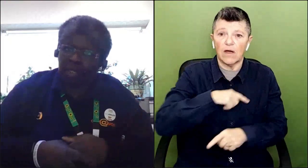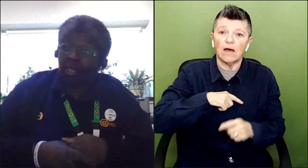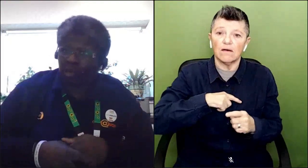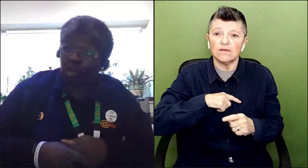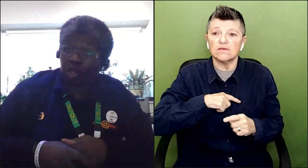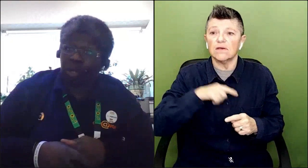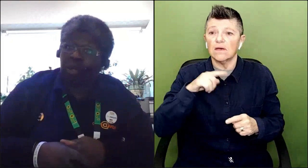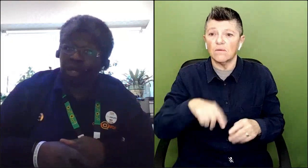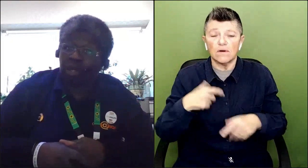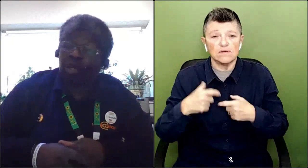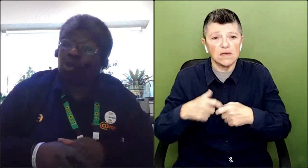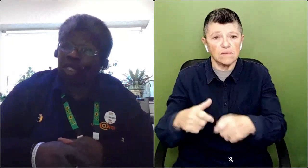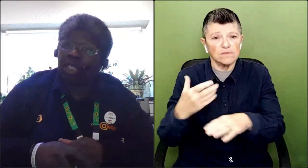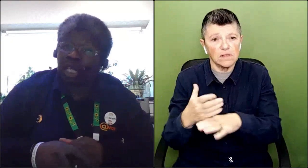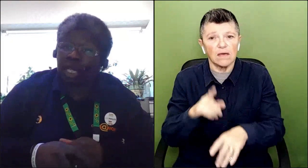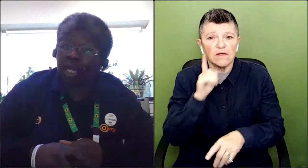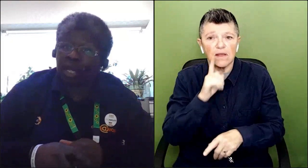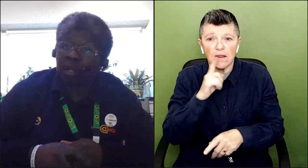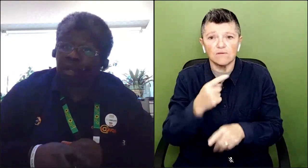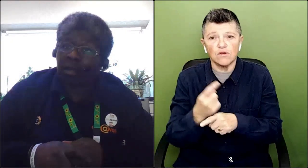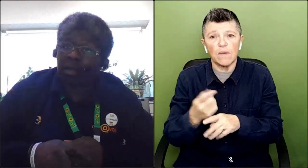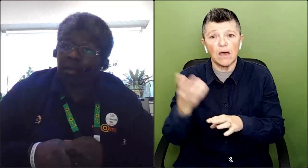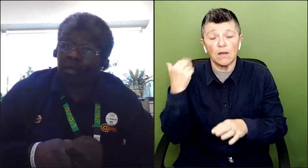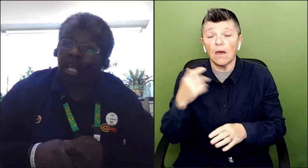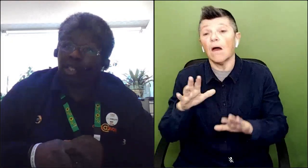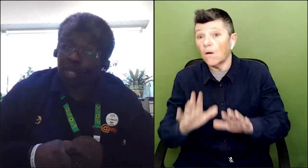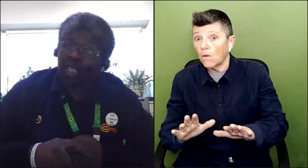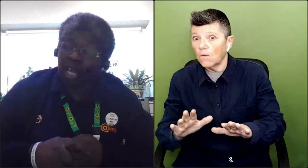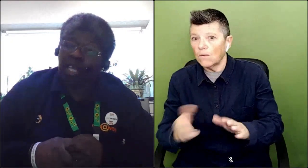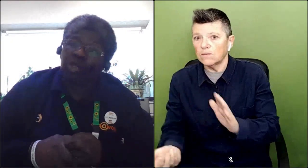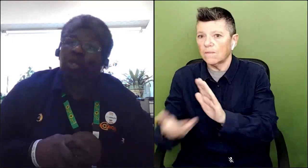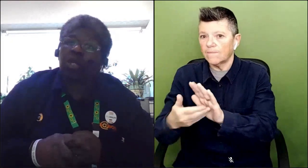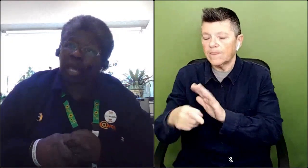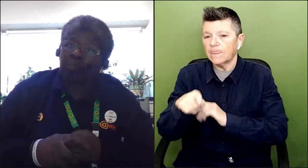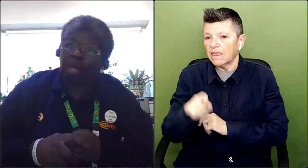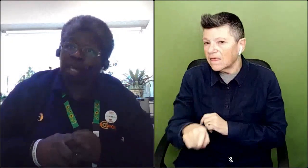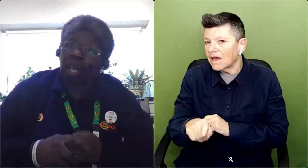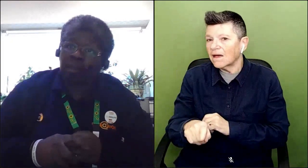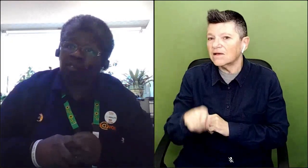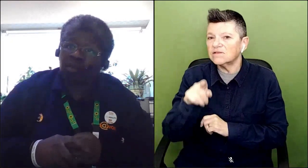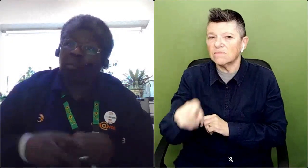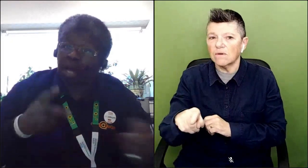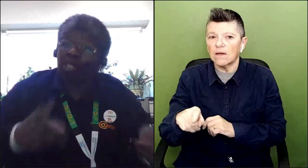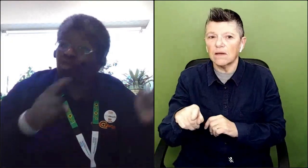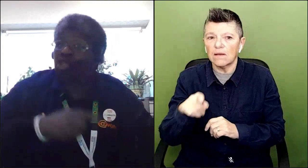that I was talking about earlier, who incidentally that's where the dying to work campaign came from.